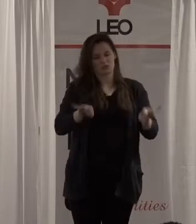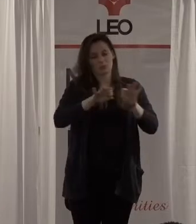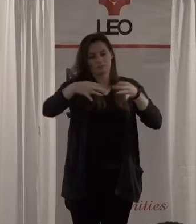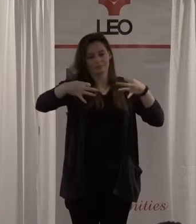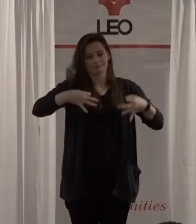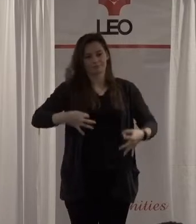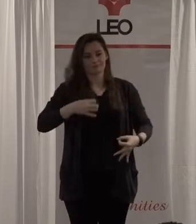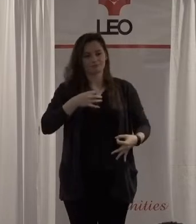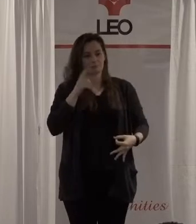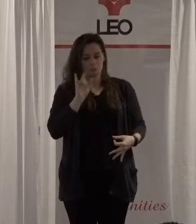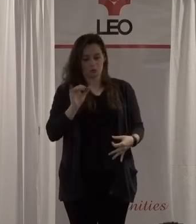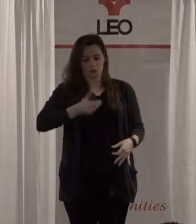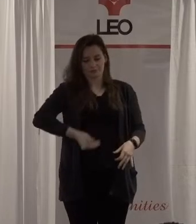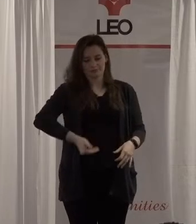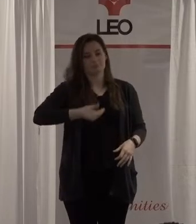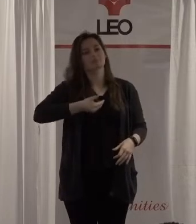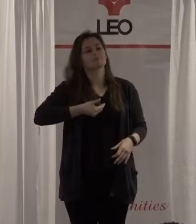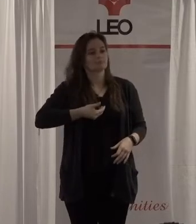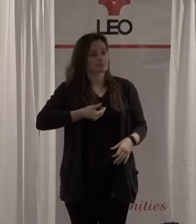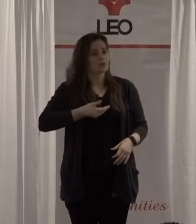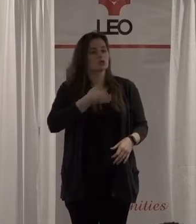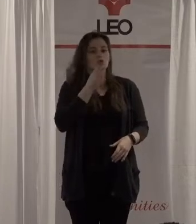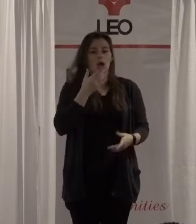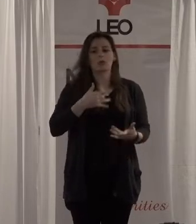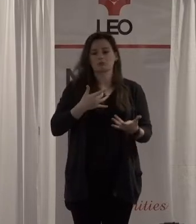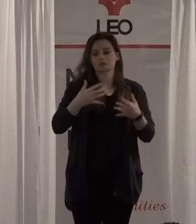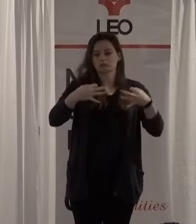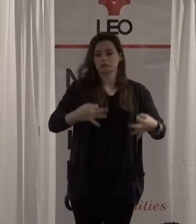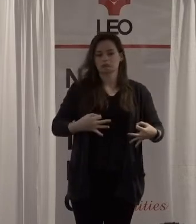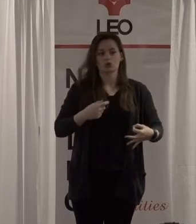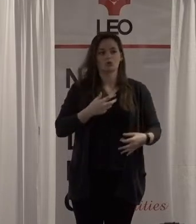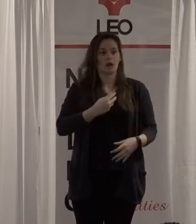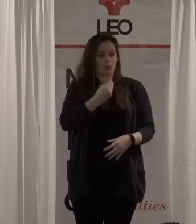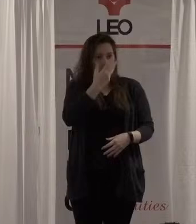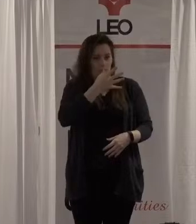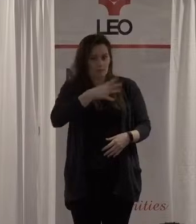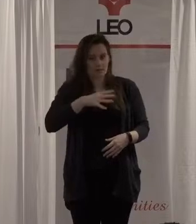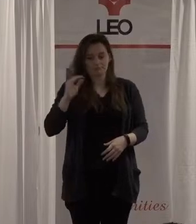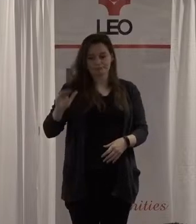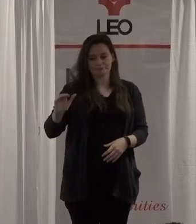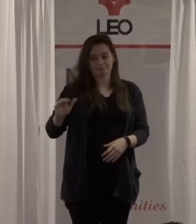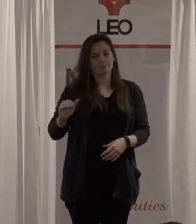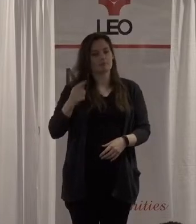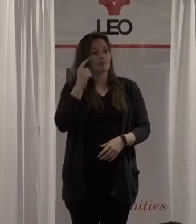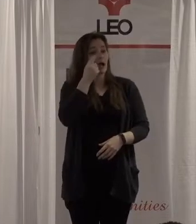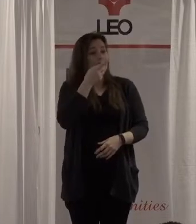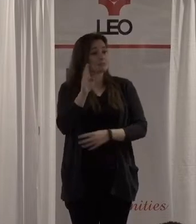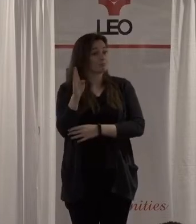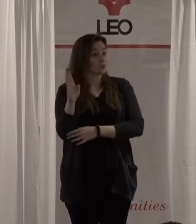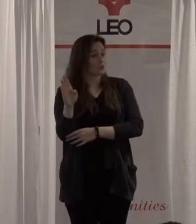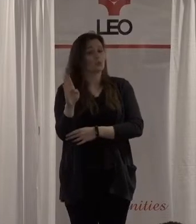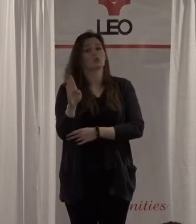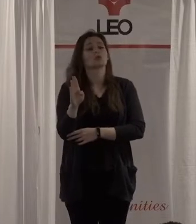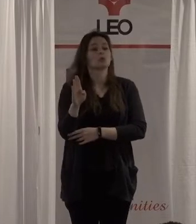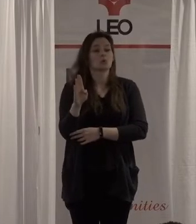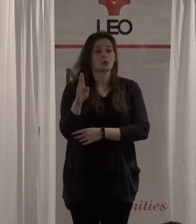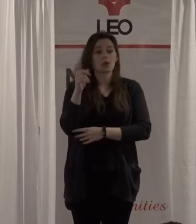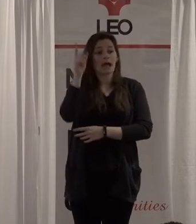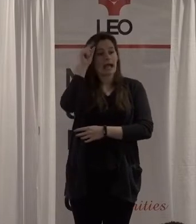SO I MAY SAY I'M A PETITE CAUCASIAN WOMAN WITH BLUE EYES AND MY HAIR IS WORN IN A BUN.